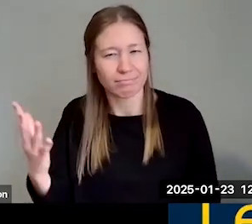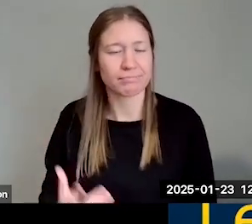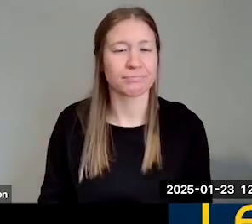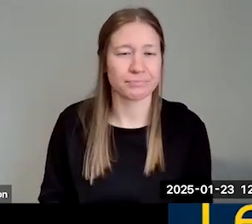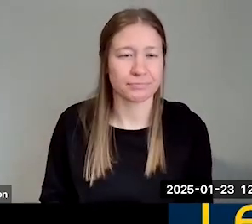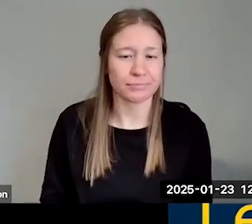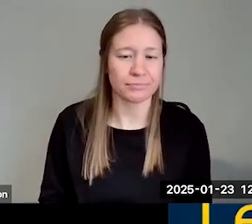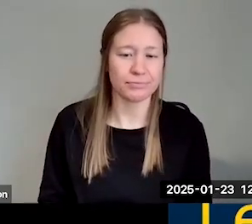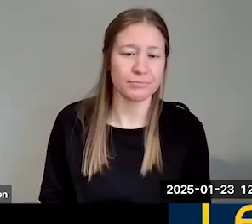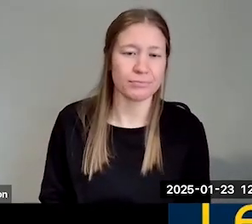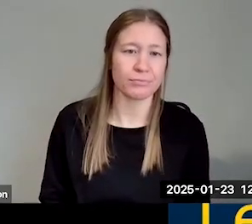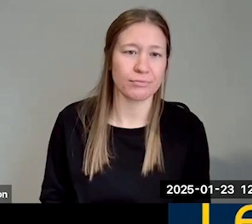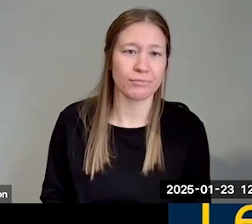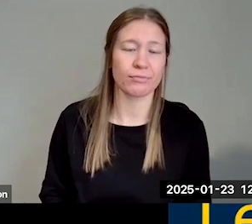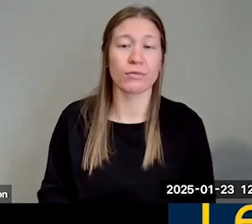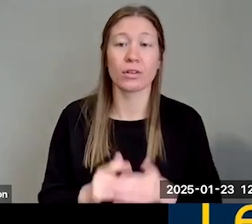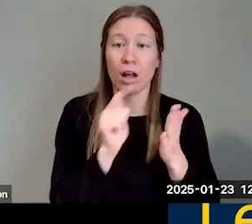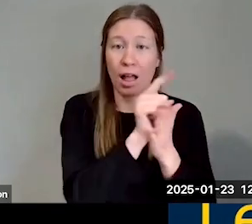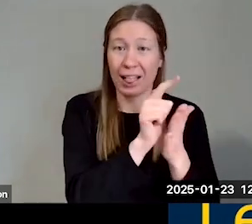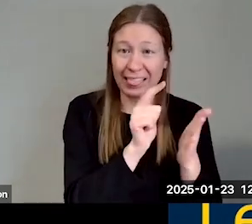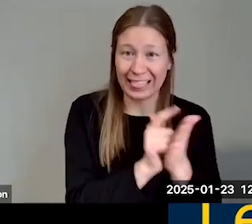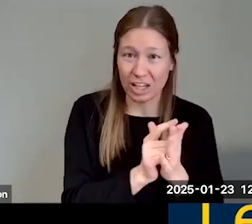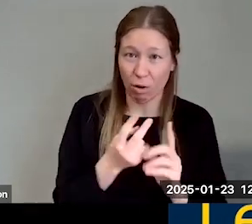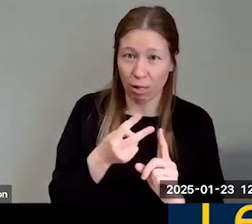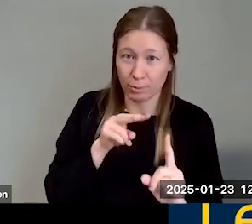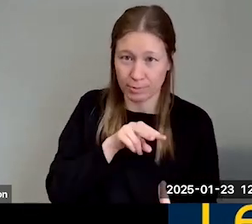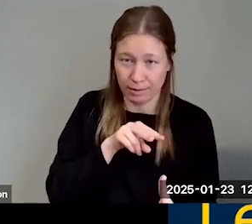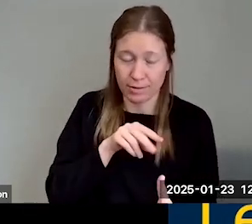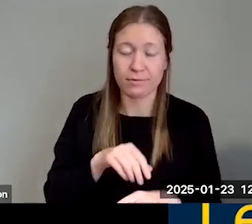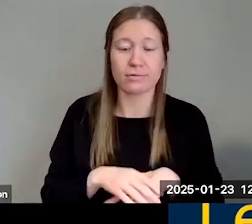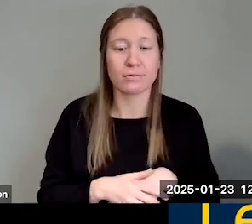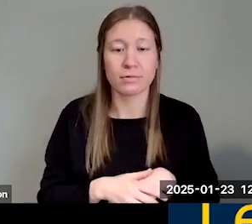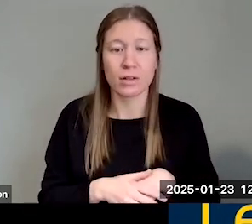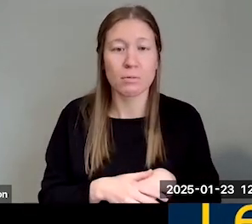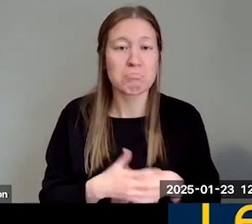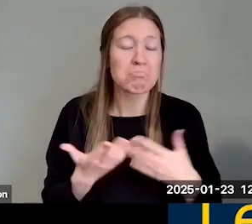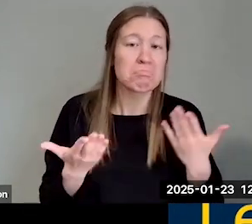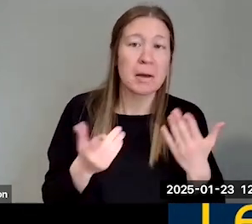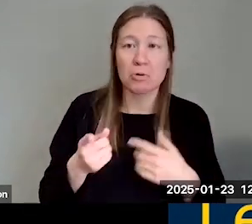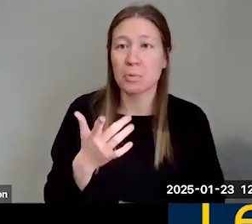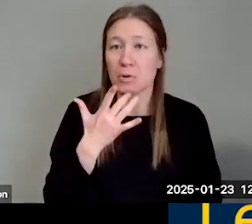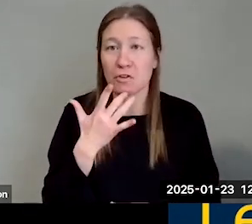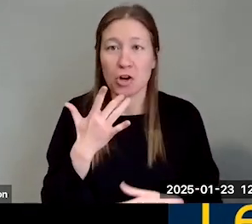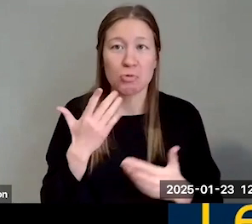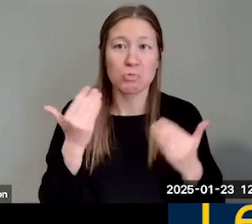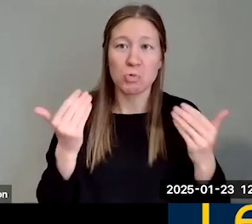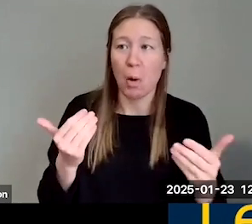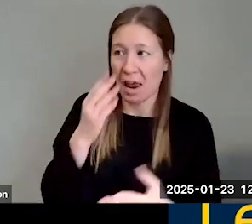First off, from a legal or compliance-related perspective, individuals may choose to disclose their disability